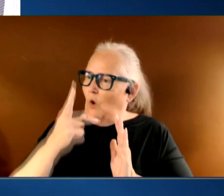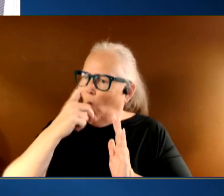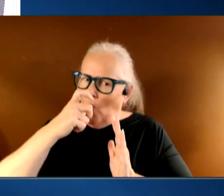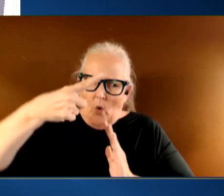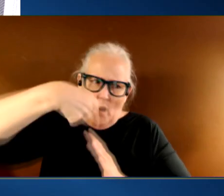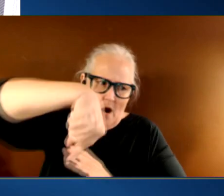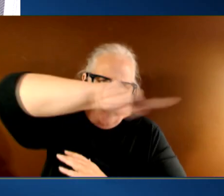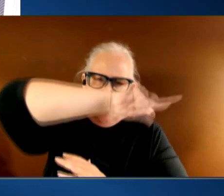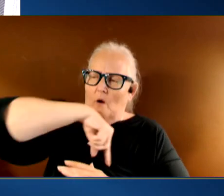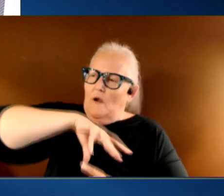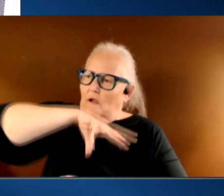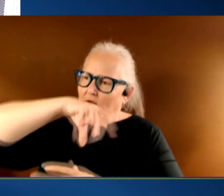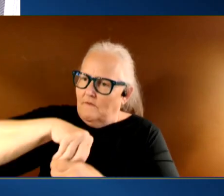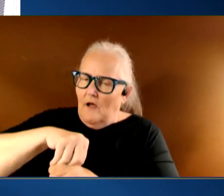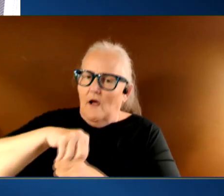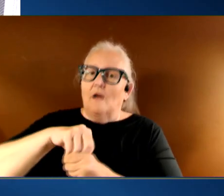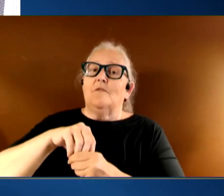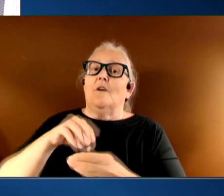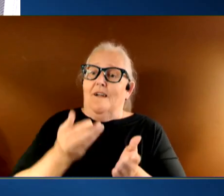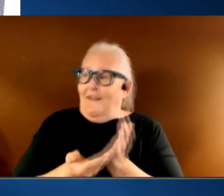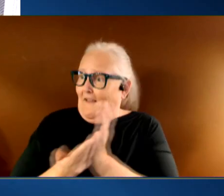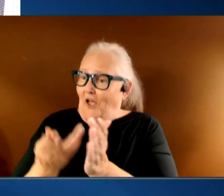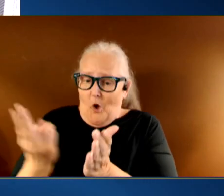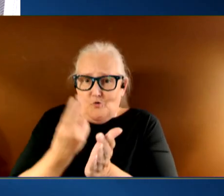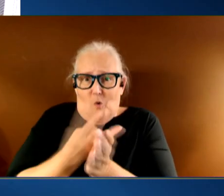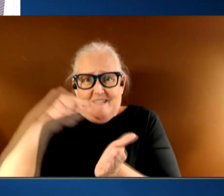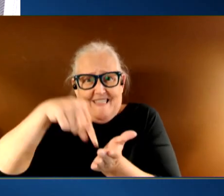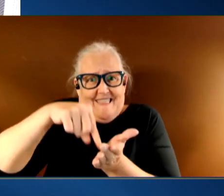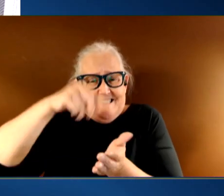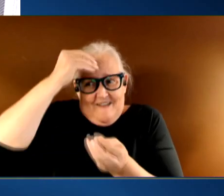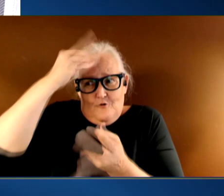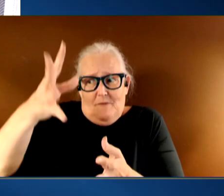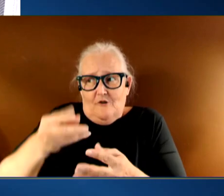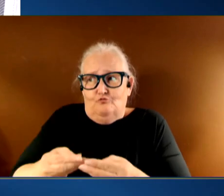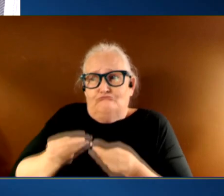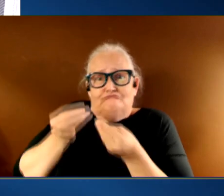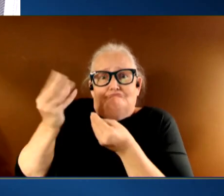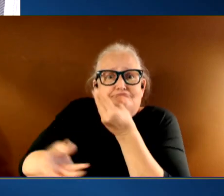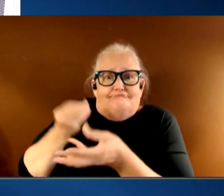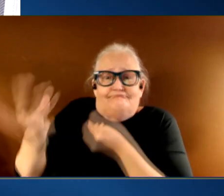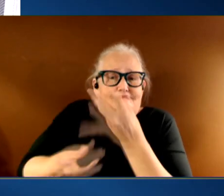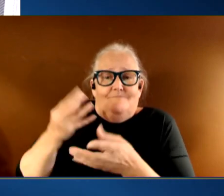have used those infographics to share with policy makers in order to -- and also make